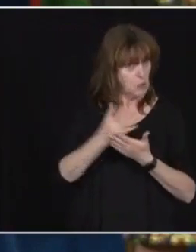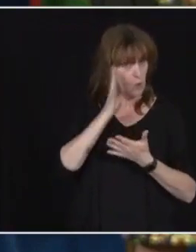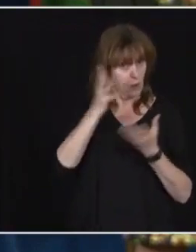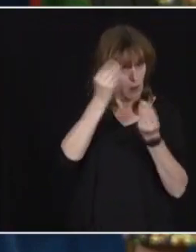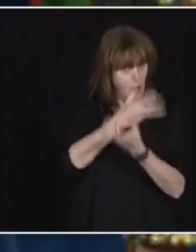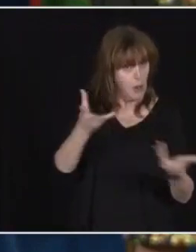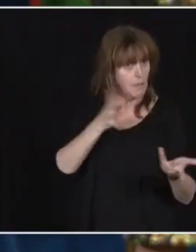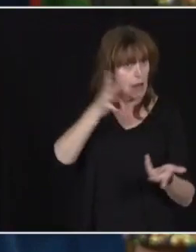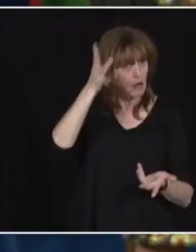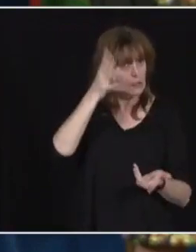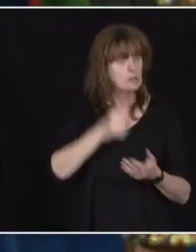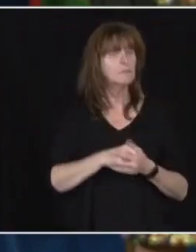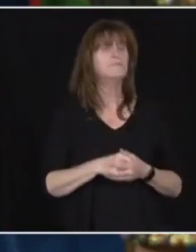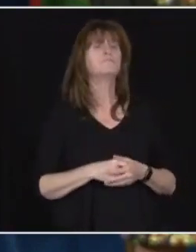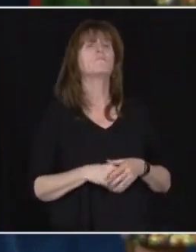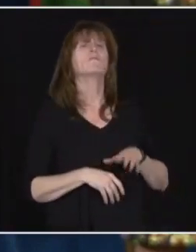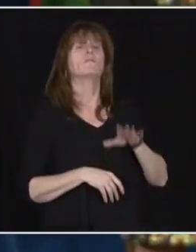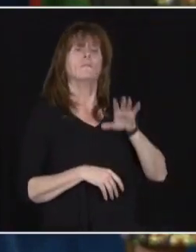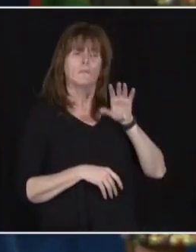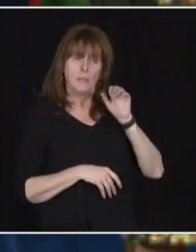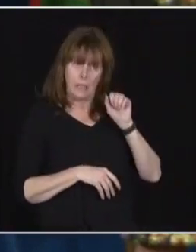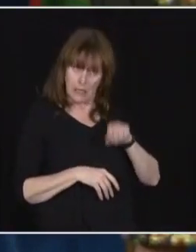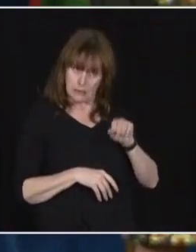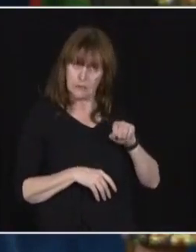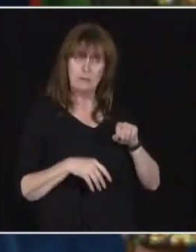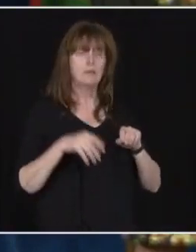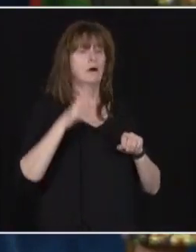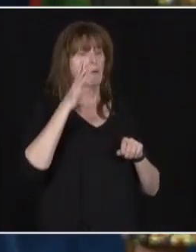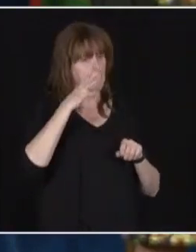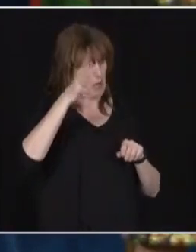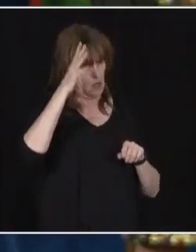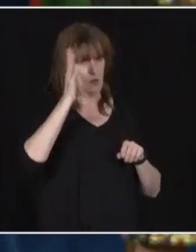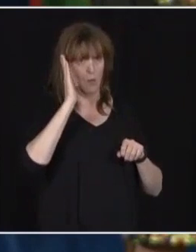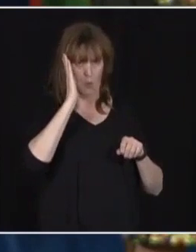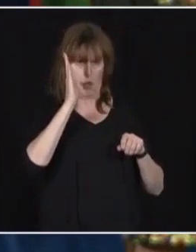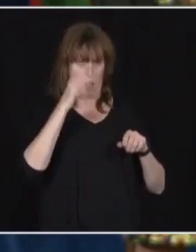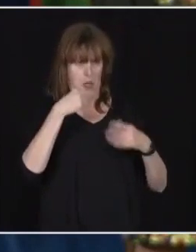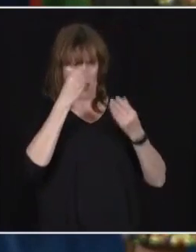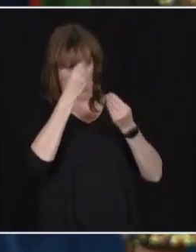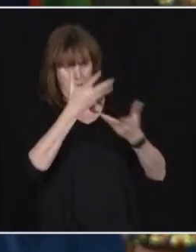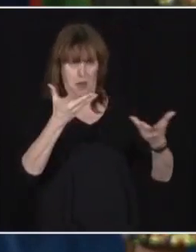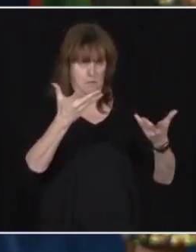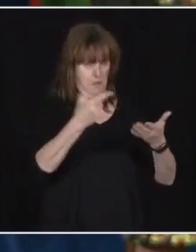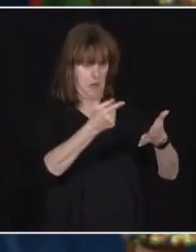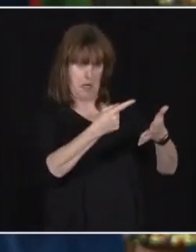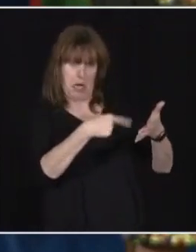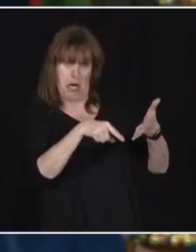what is in store for the rest of the school year. We plan to do this by early next week